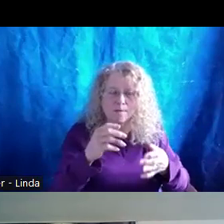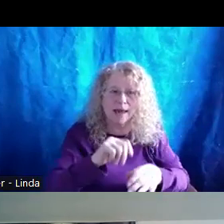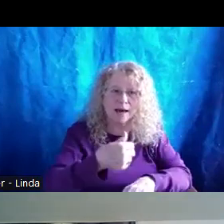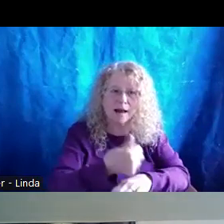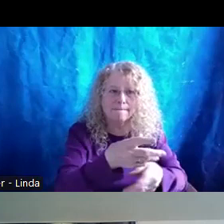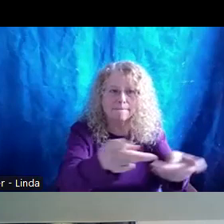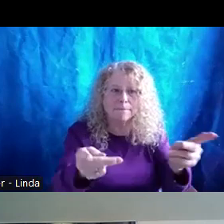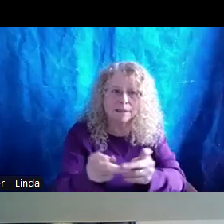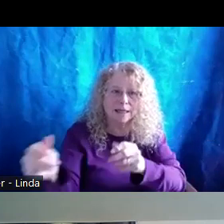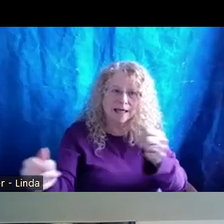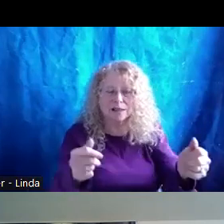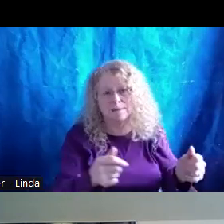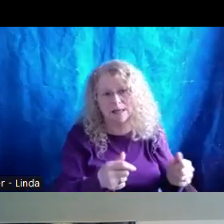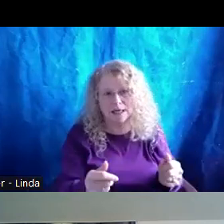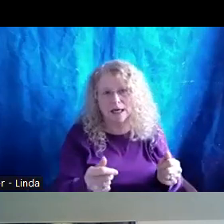TO WHAT REFUGEES RECEIVE.